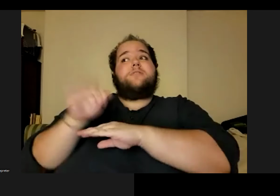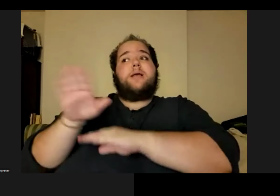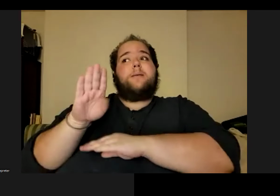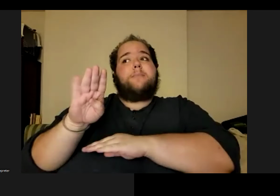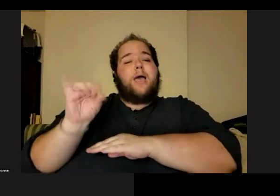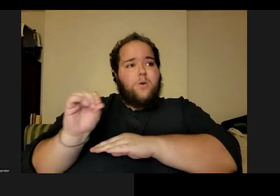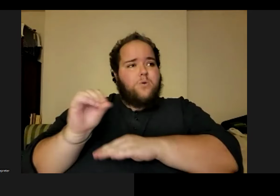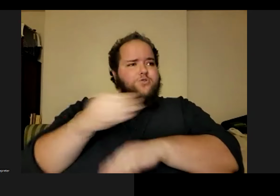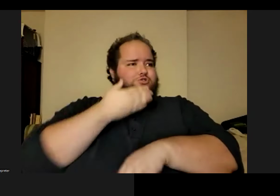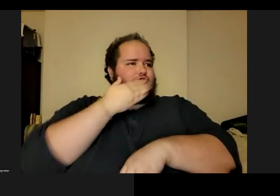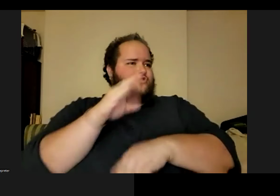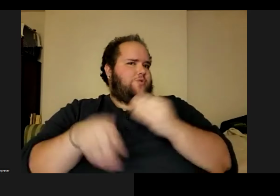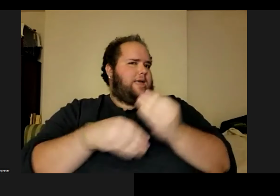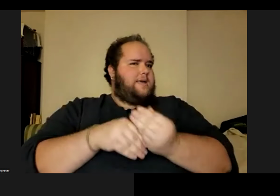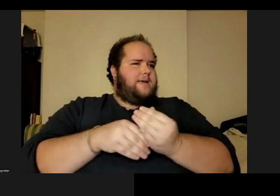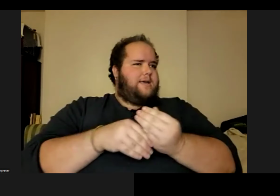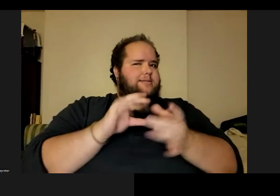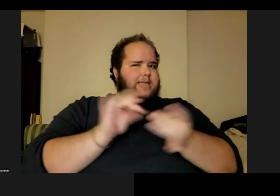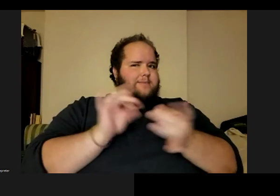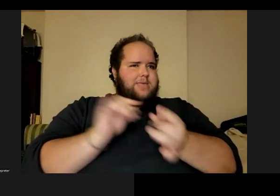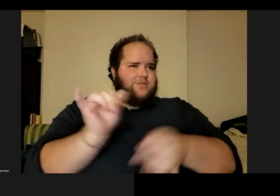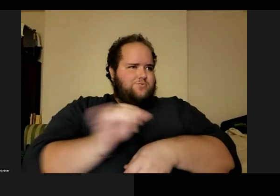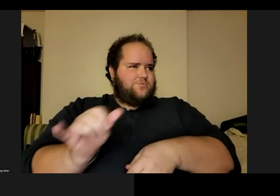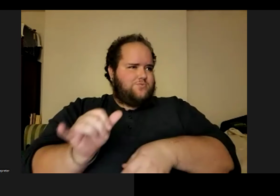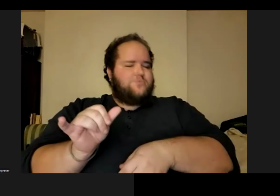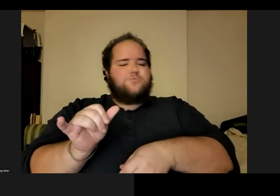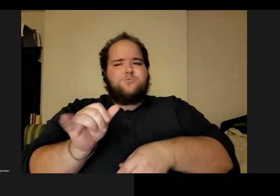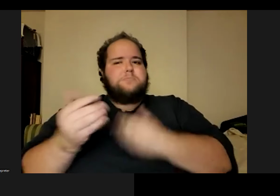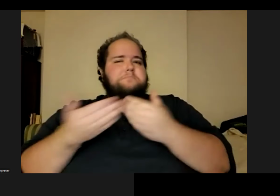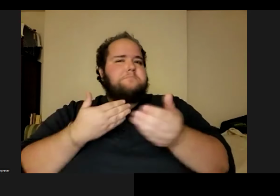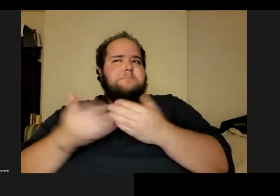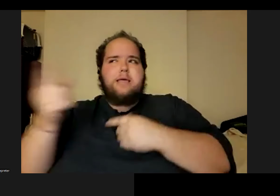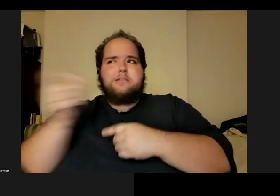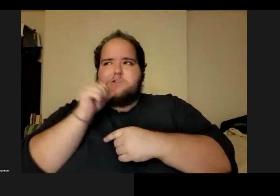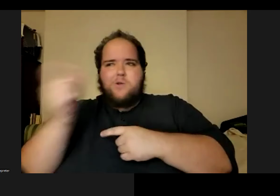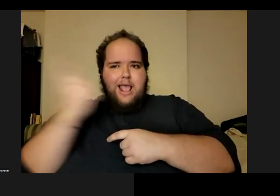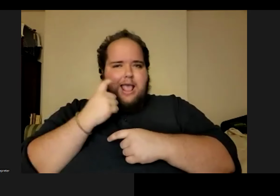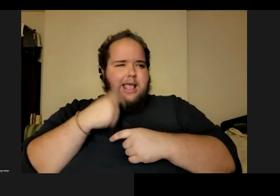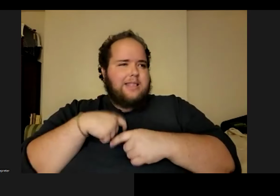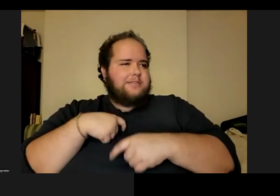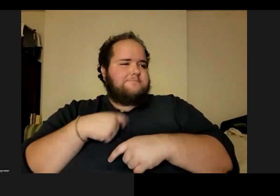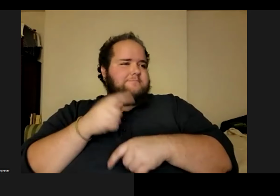with it as well, even if they don't ask. So it's just one extra document so it's not